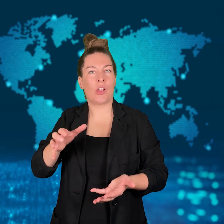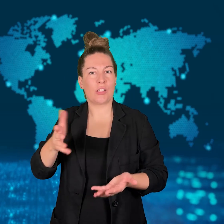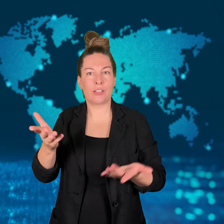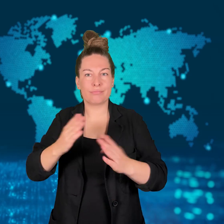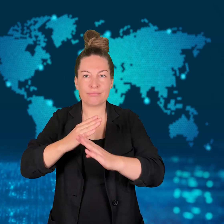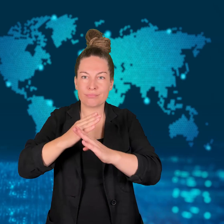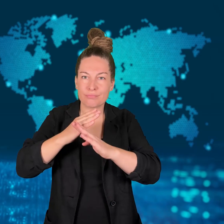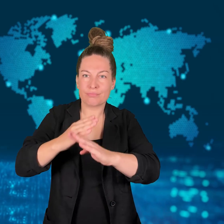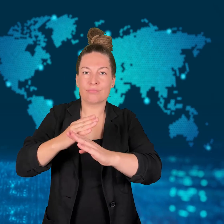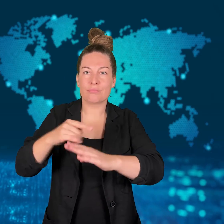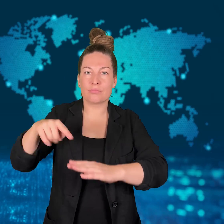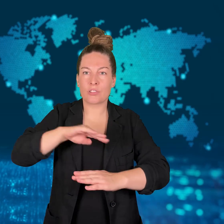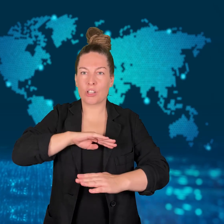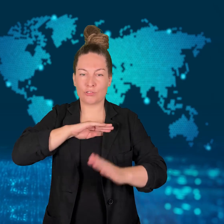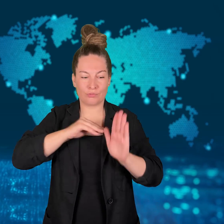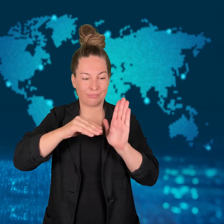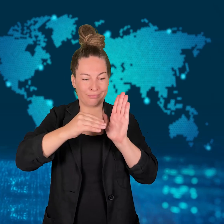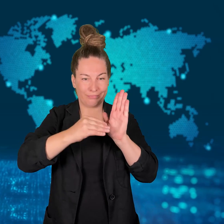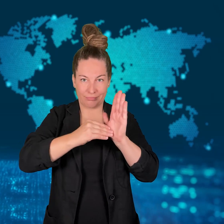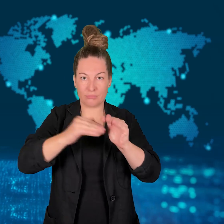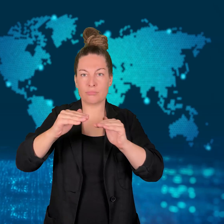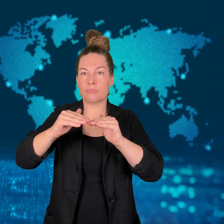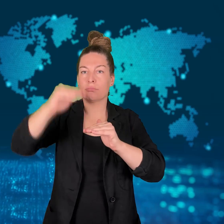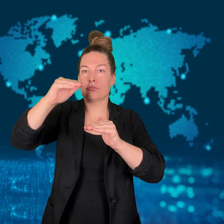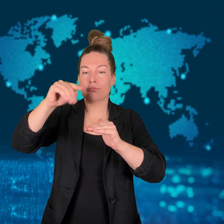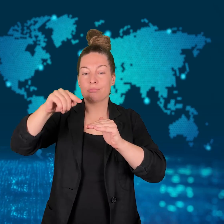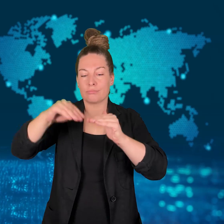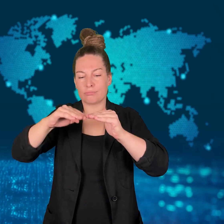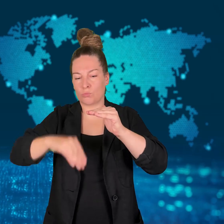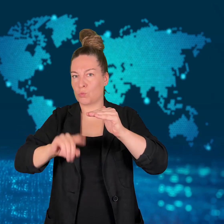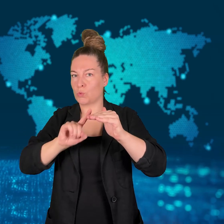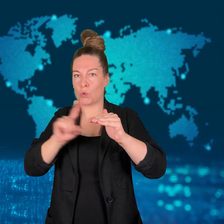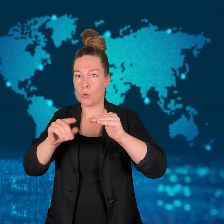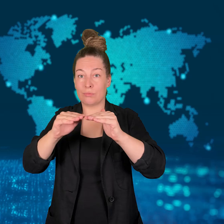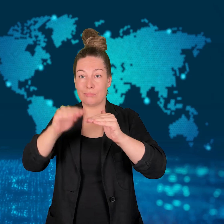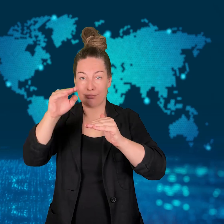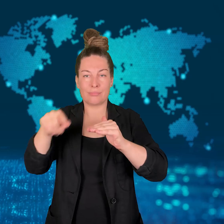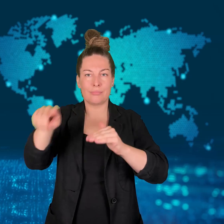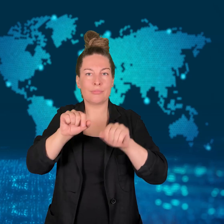impose age restrictions on social media.